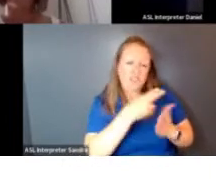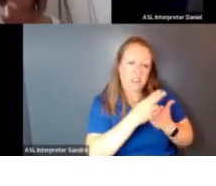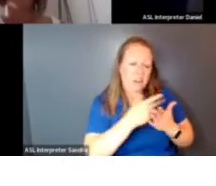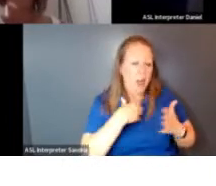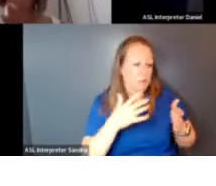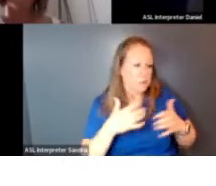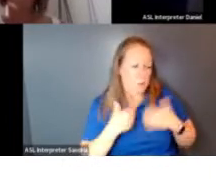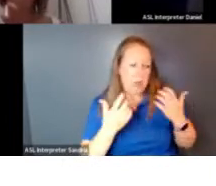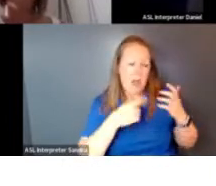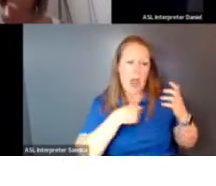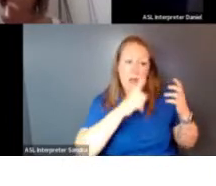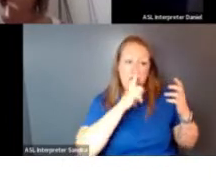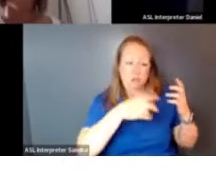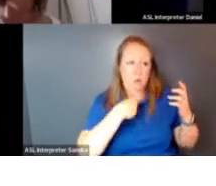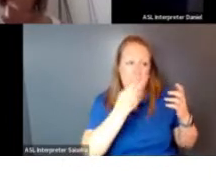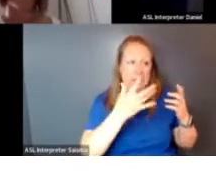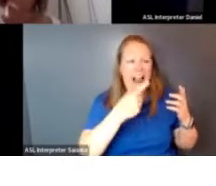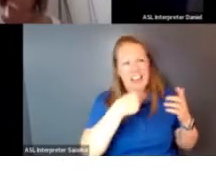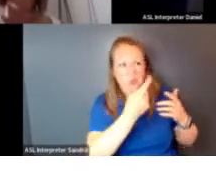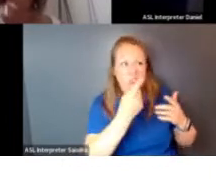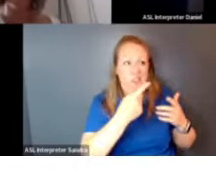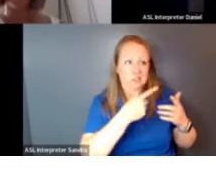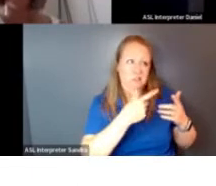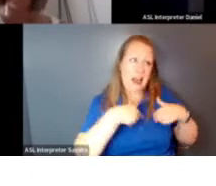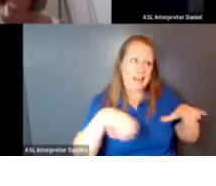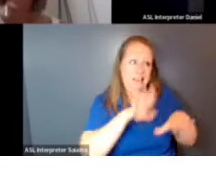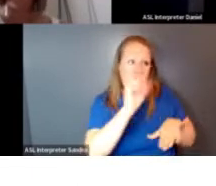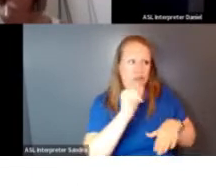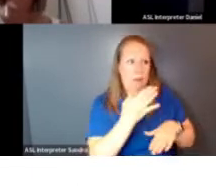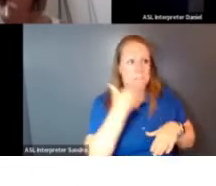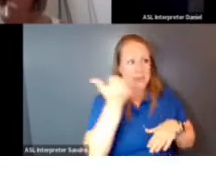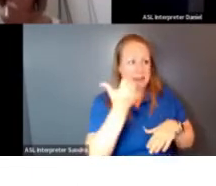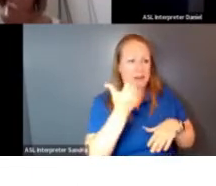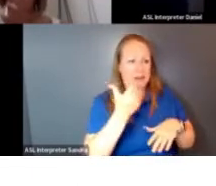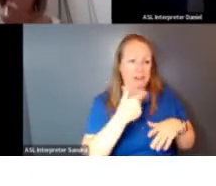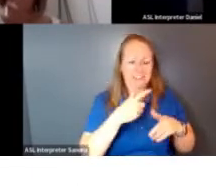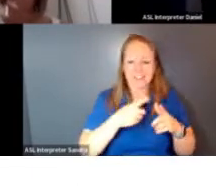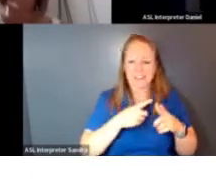I told her that I did her job better and do things better, so she could guarantee their program guidelines were going to